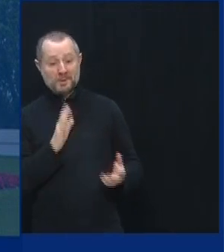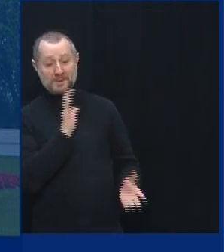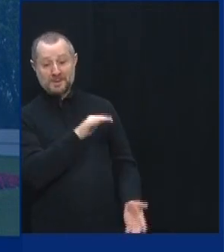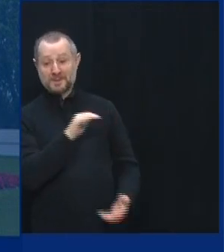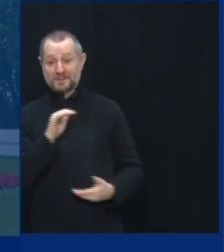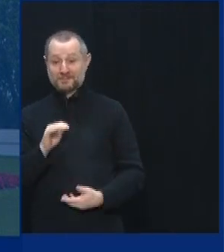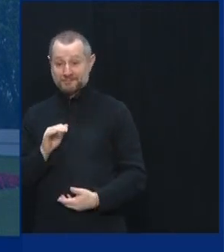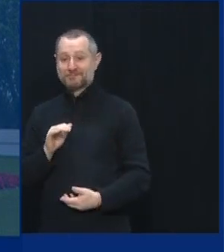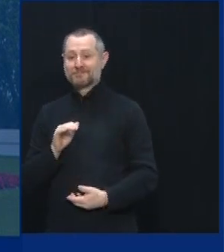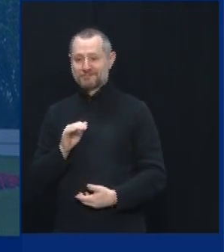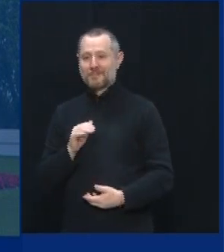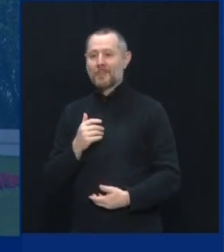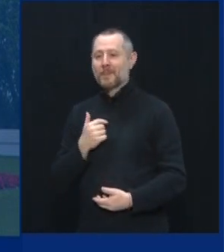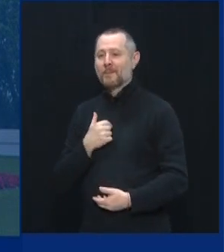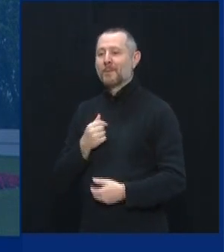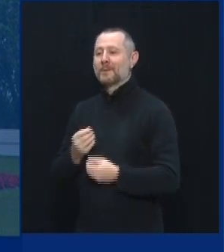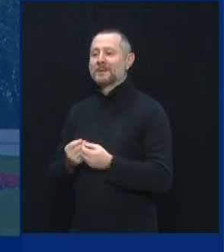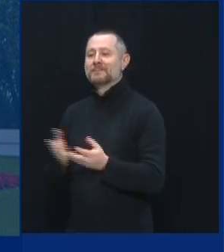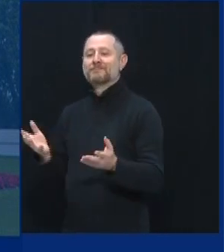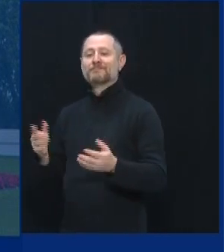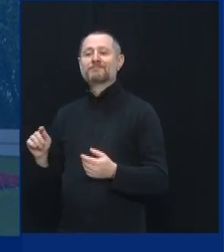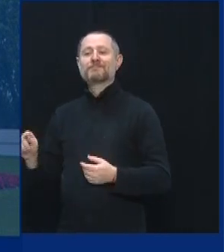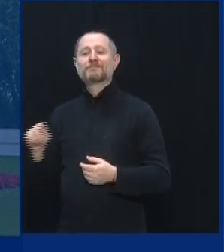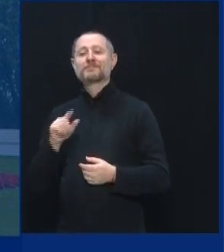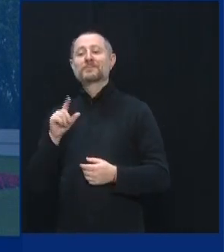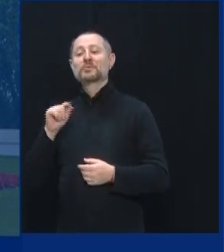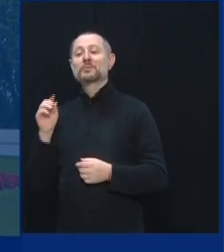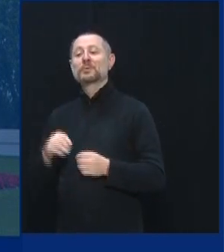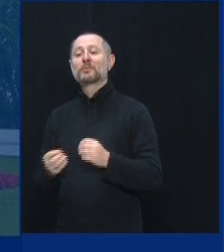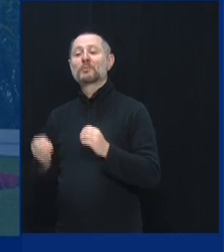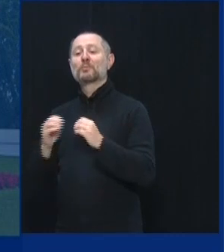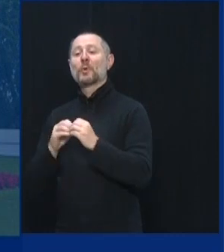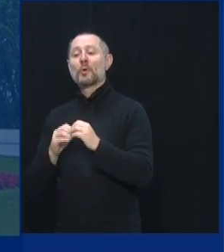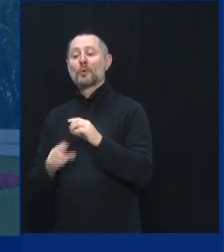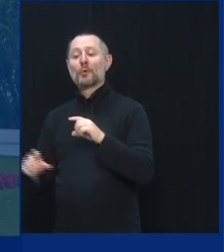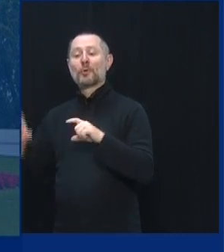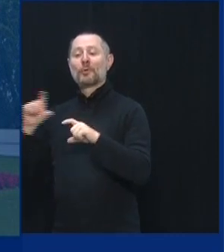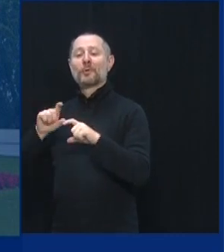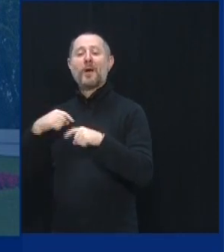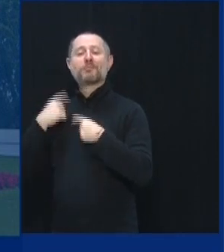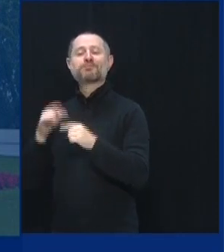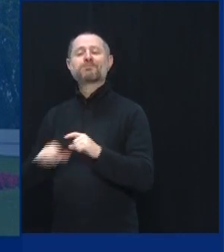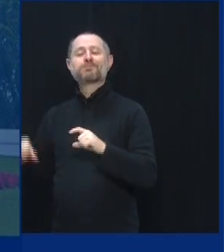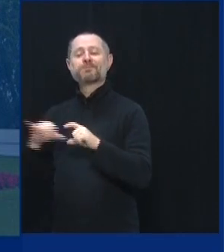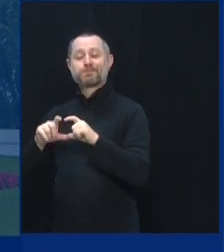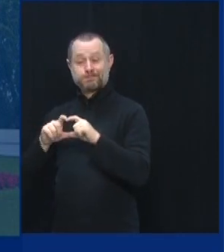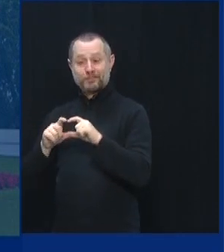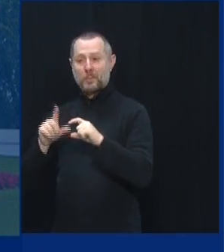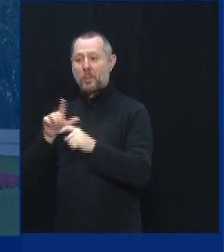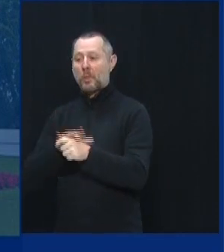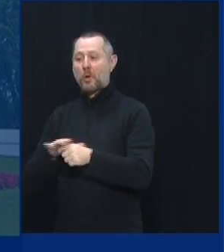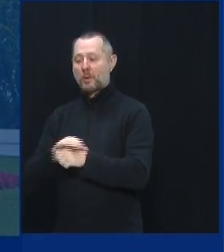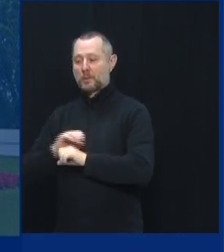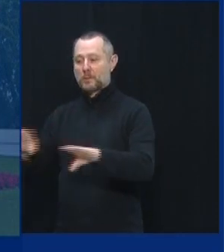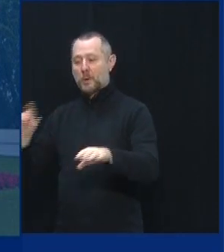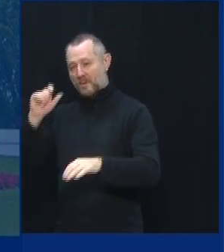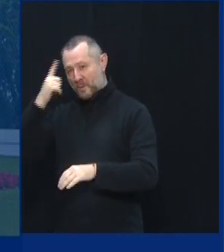FROM 16 TO ABOUT 20% AS A DIRECT ALLOCATION. THAT MEANS THE STATE WILL THEN